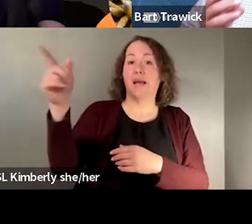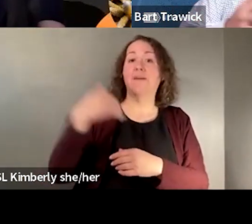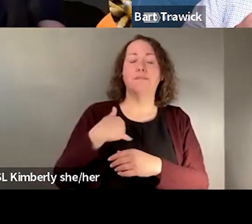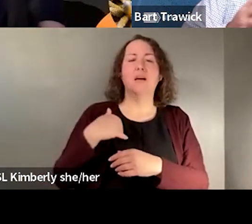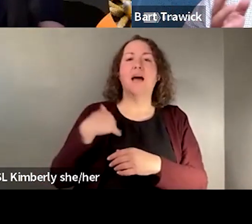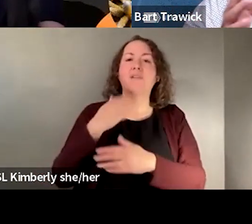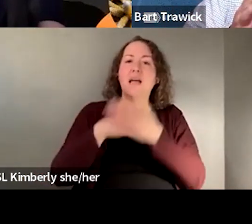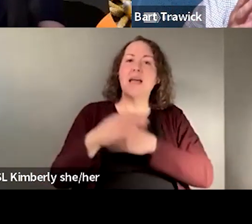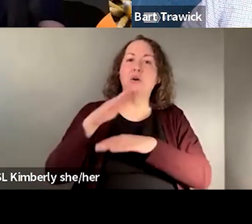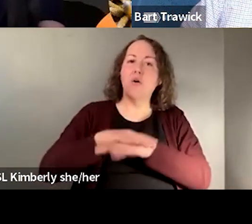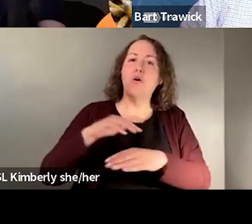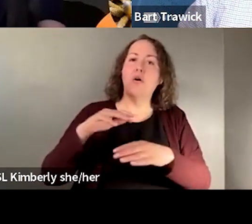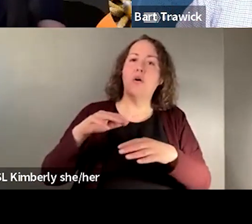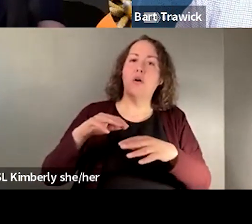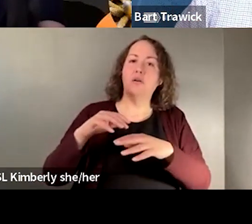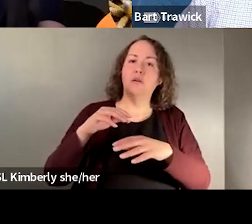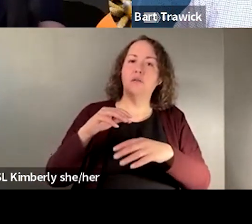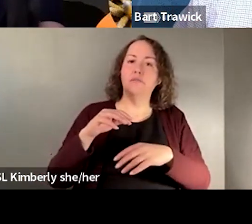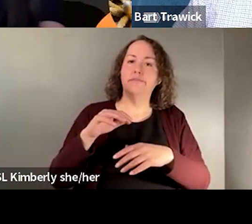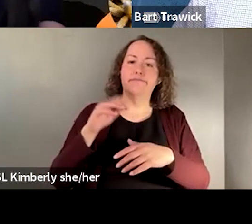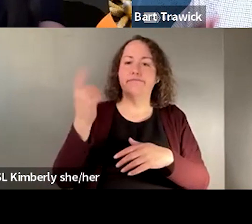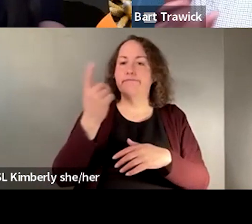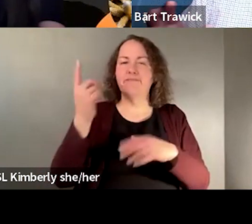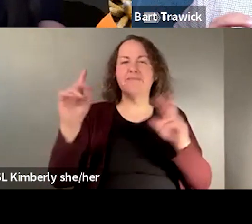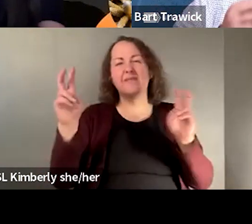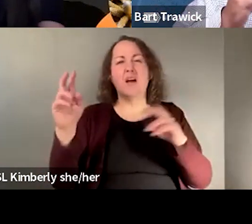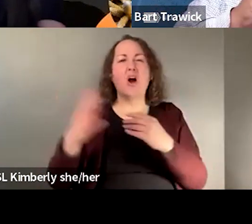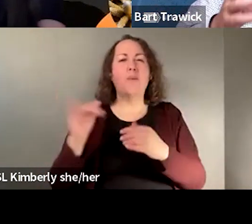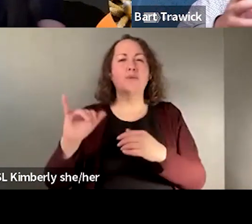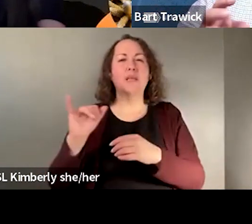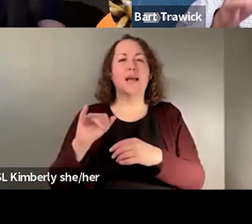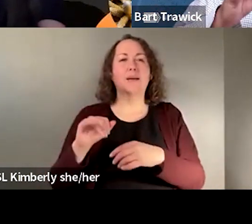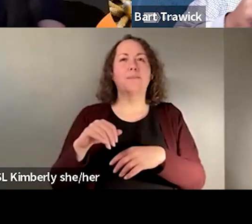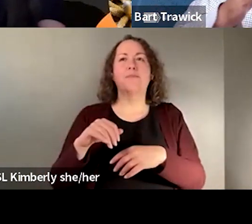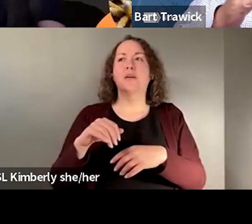So that's kind of like a sandbox. These workbooks where you actually go through and you --